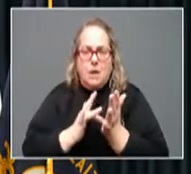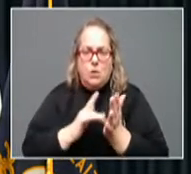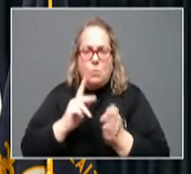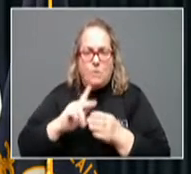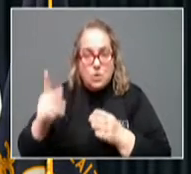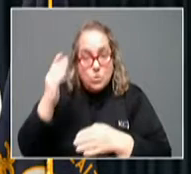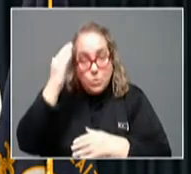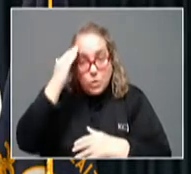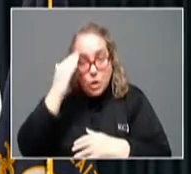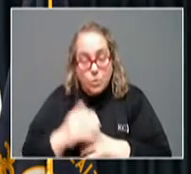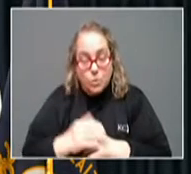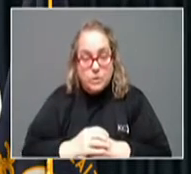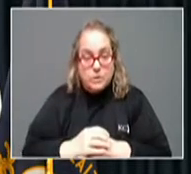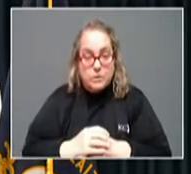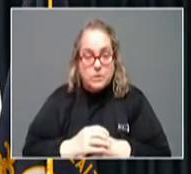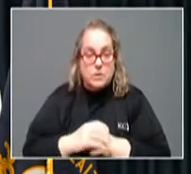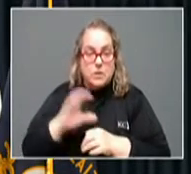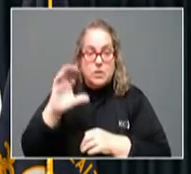Chandler Wilcox UK student knows.